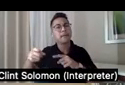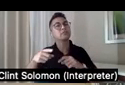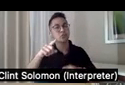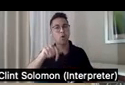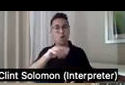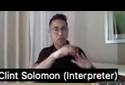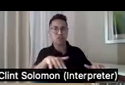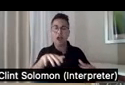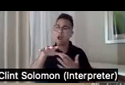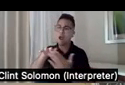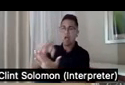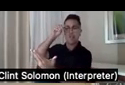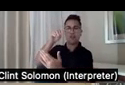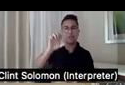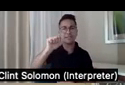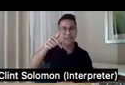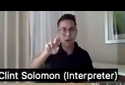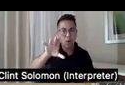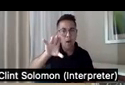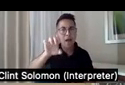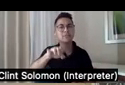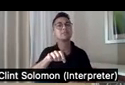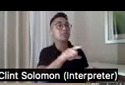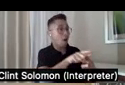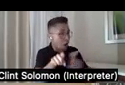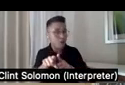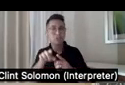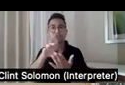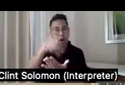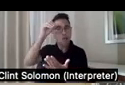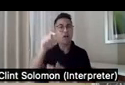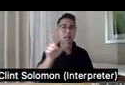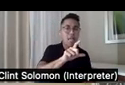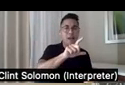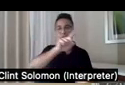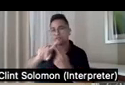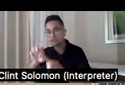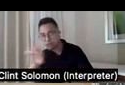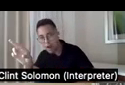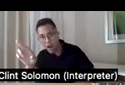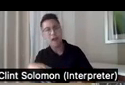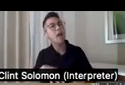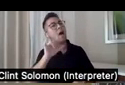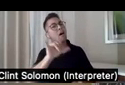and also left to right and it's interesting that they have paired the actual objects with line